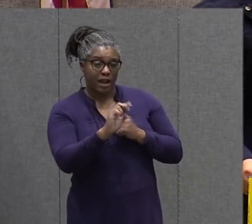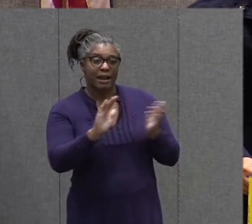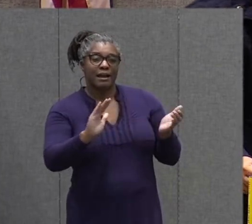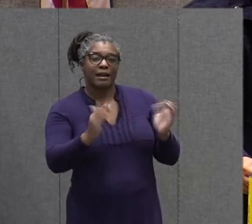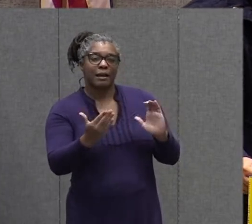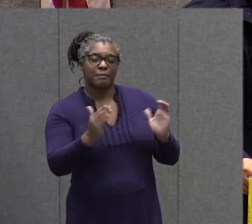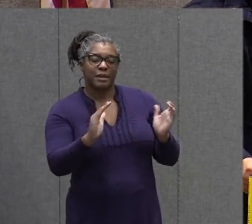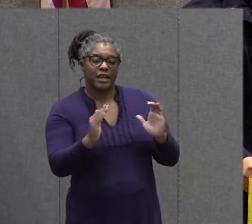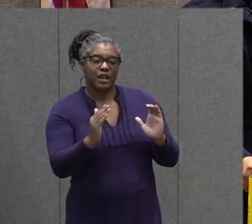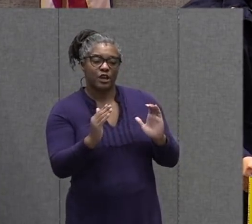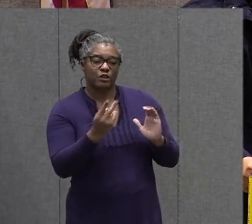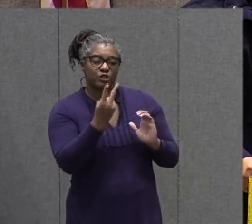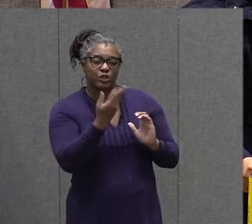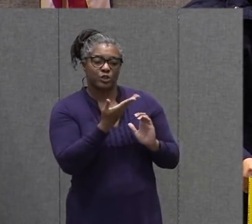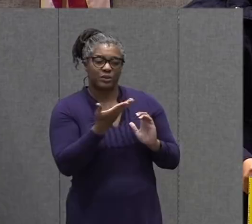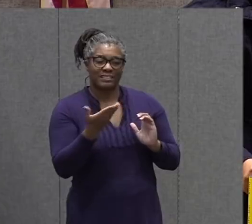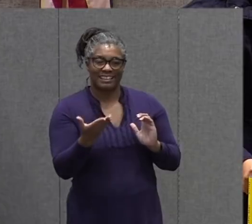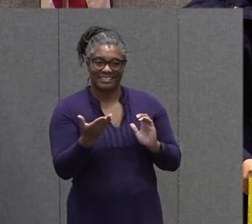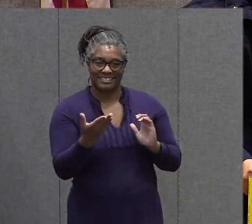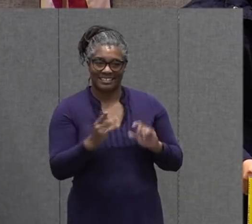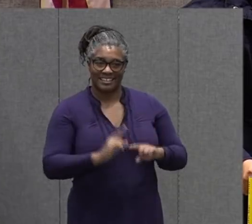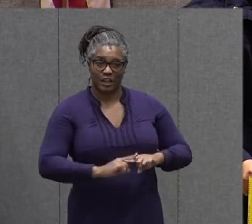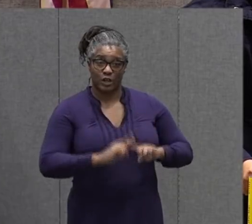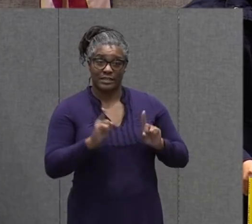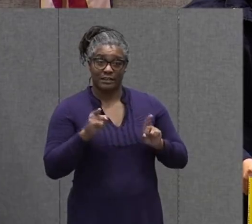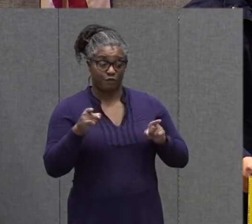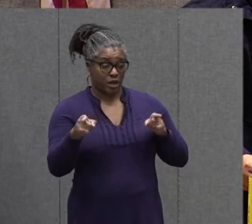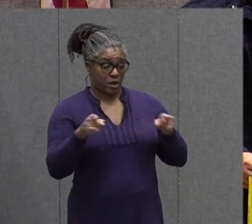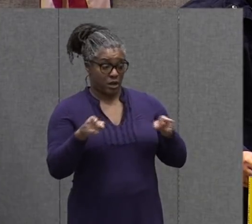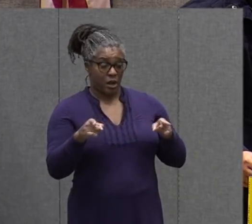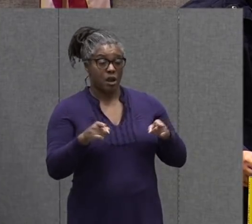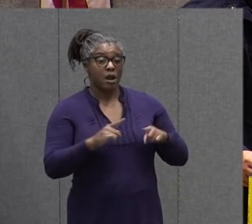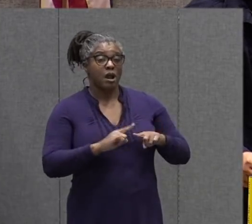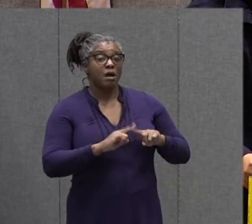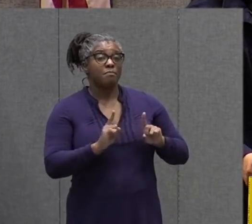but have one thing in common. [Miss Garcia] Aha!